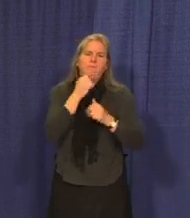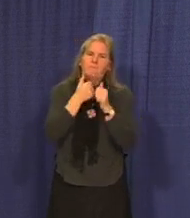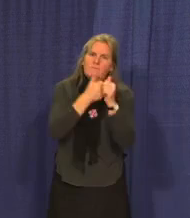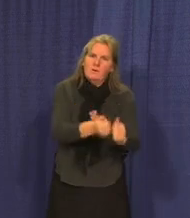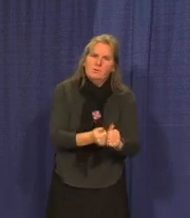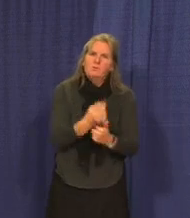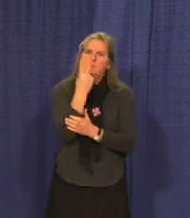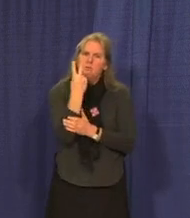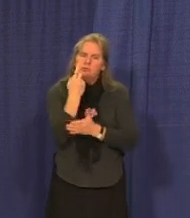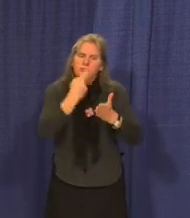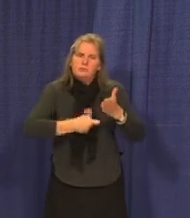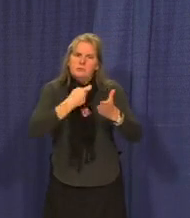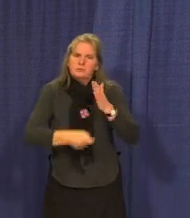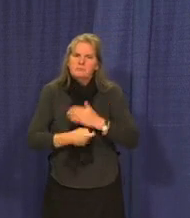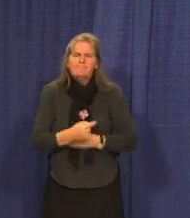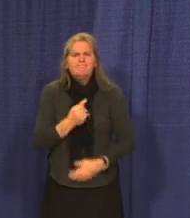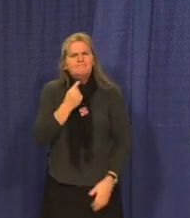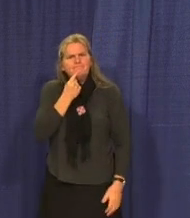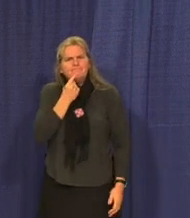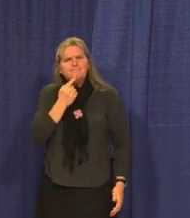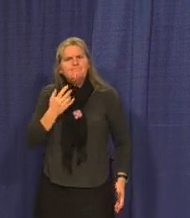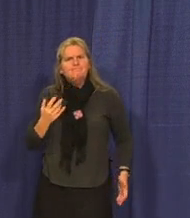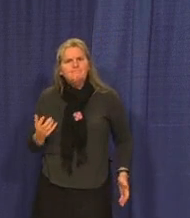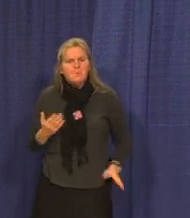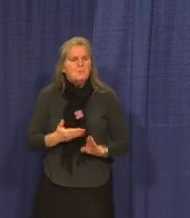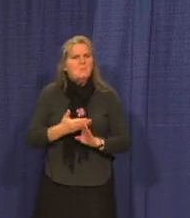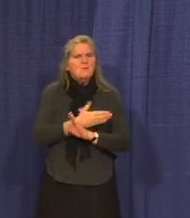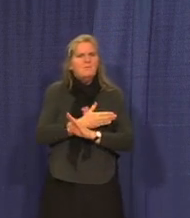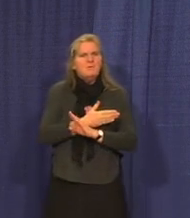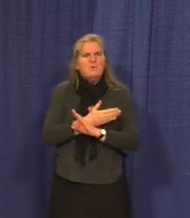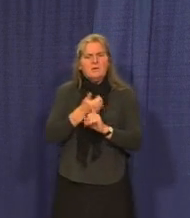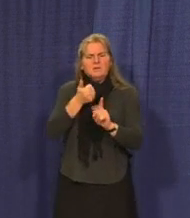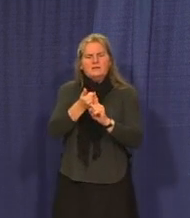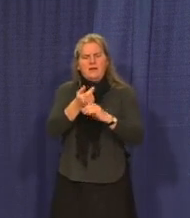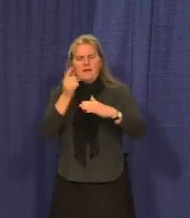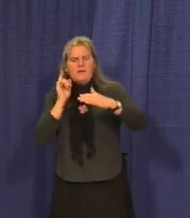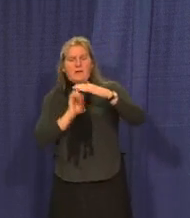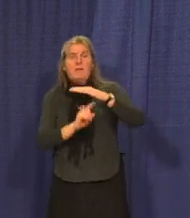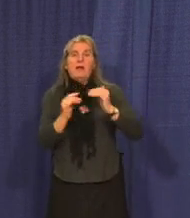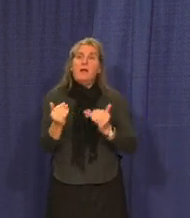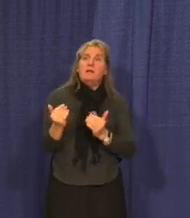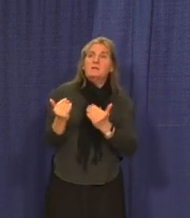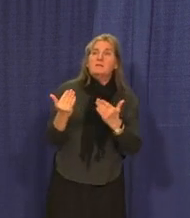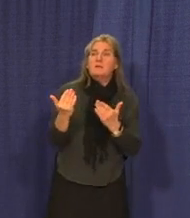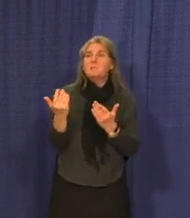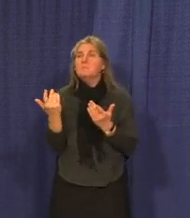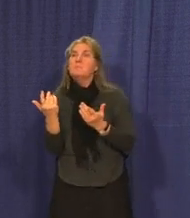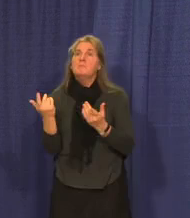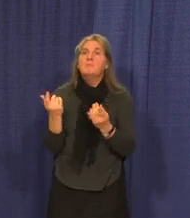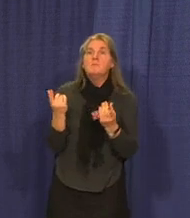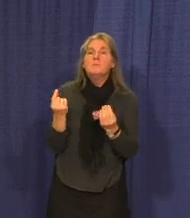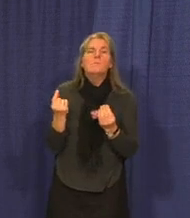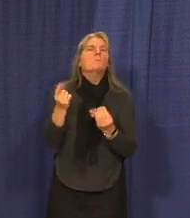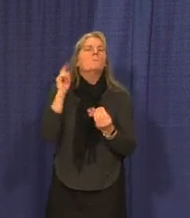as required. This is disappointing. As I have said before, self isolating is not a suggestion,